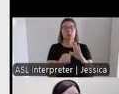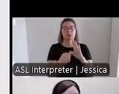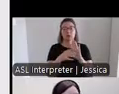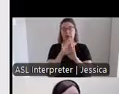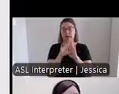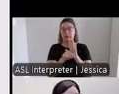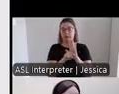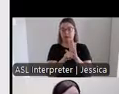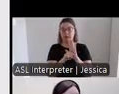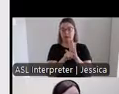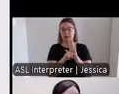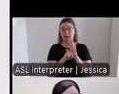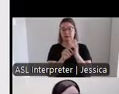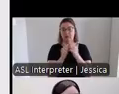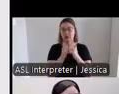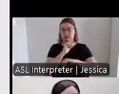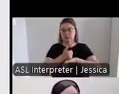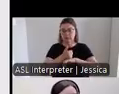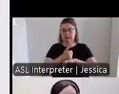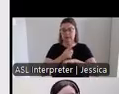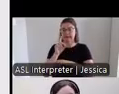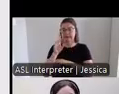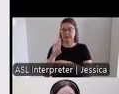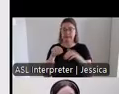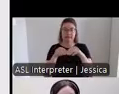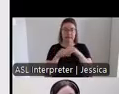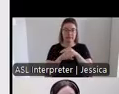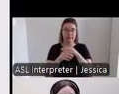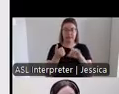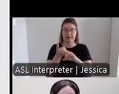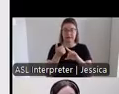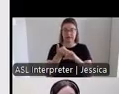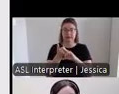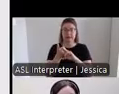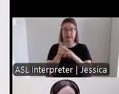for how implementing database accessibility icons came to be,